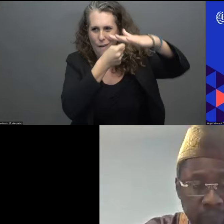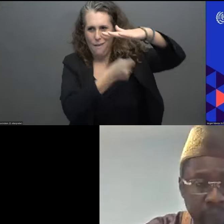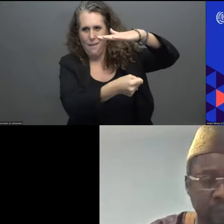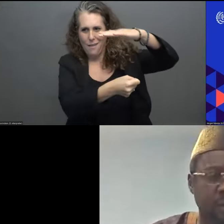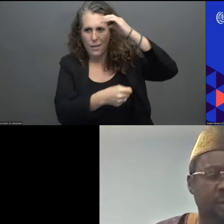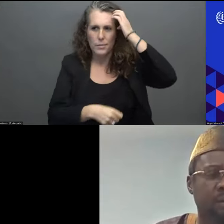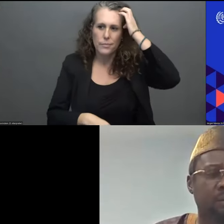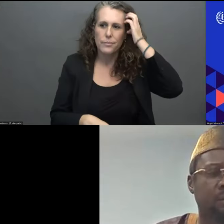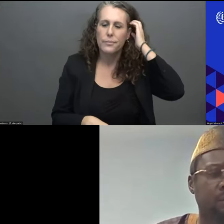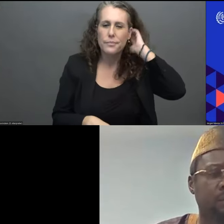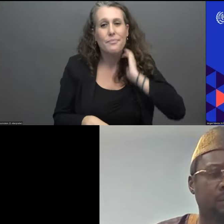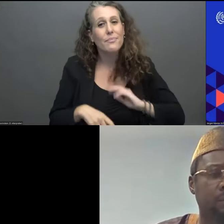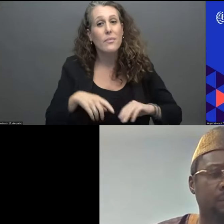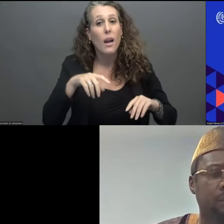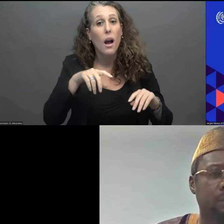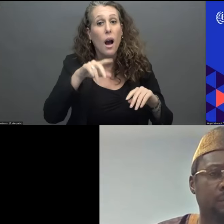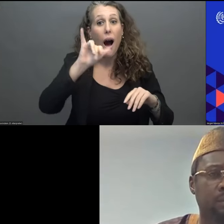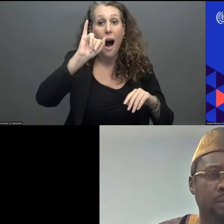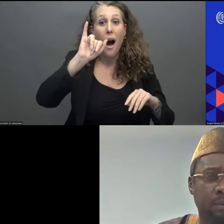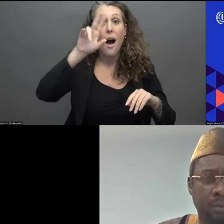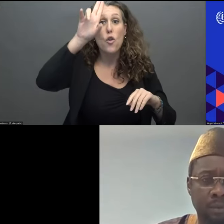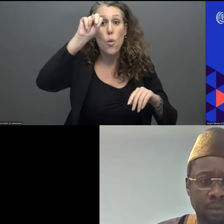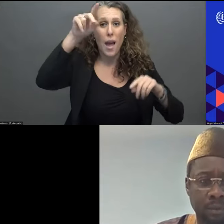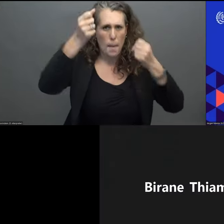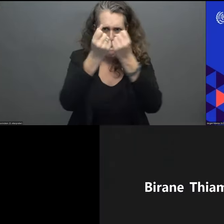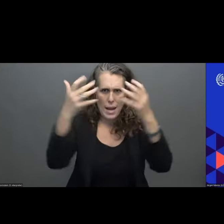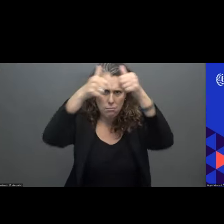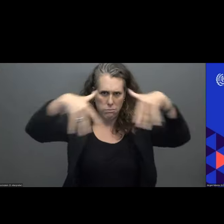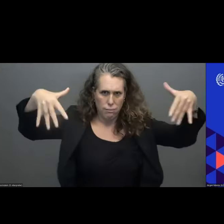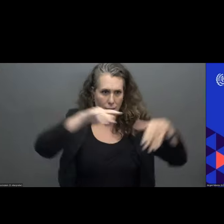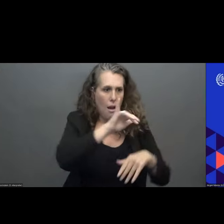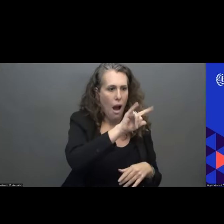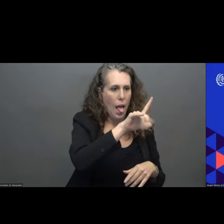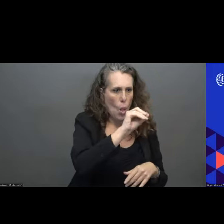by our governments, governments of our member states of the Ministry of Labor usually or